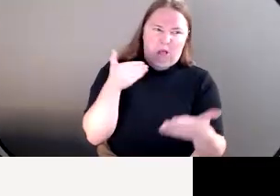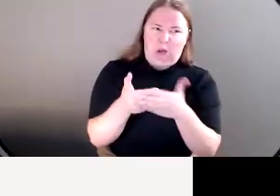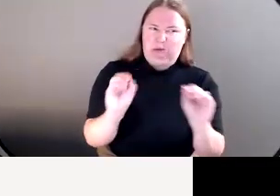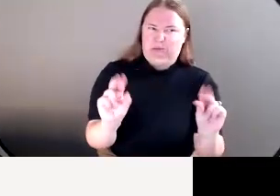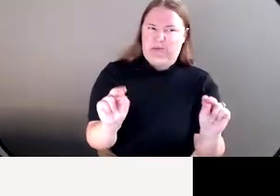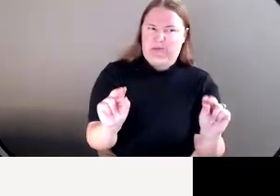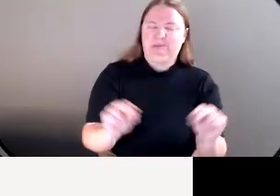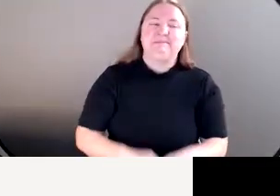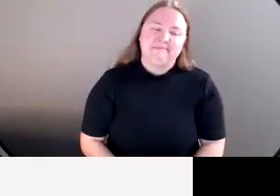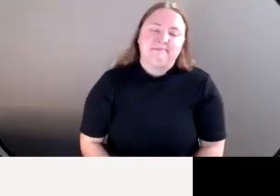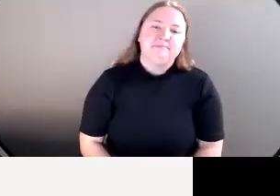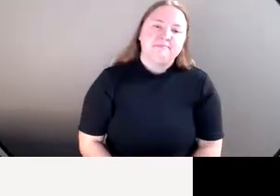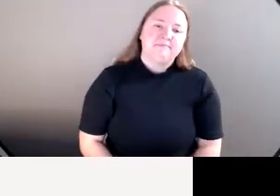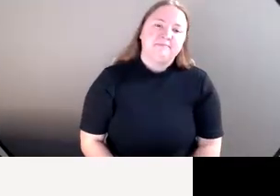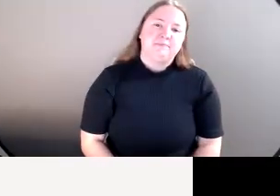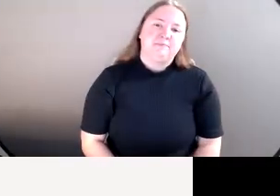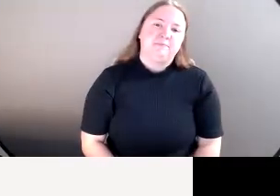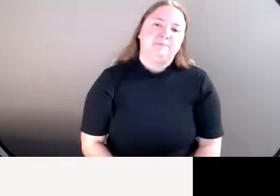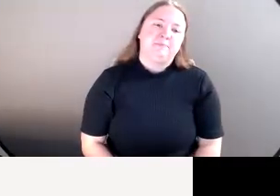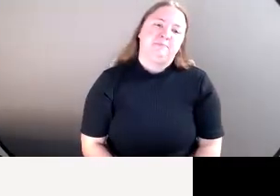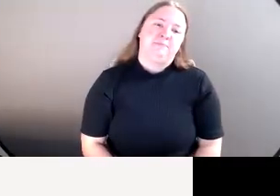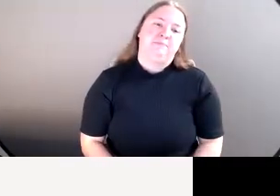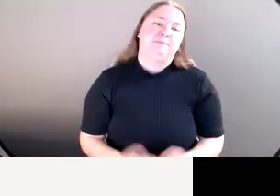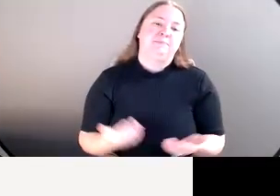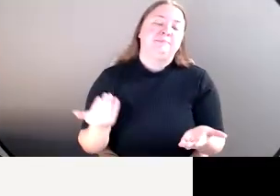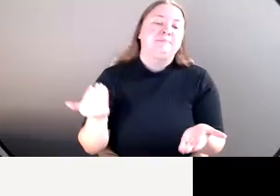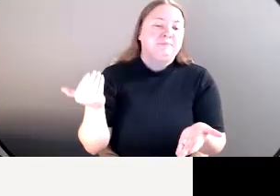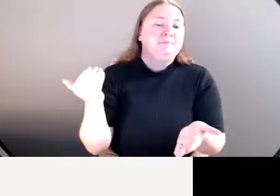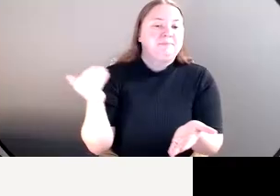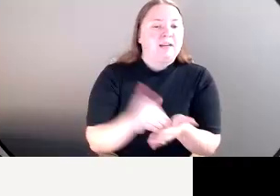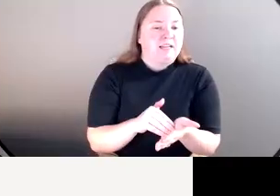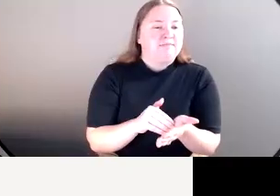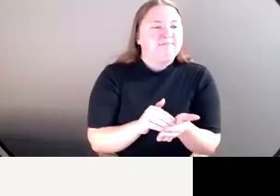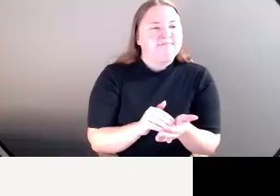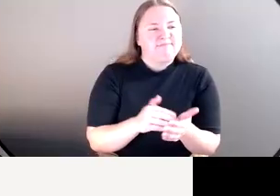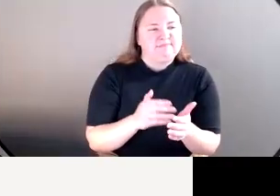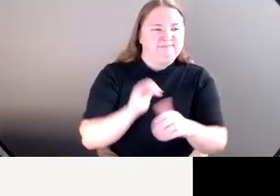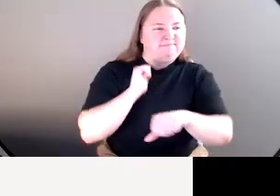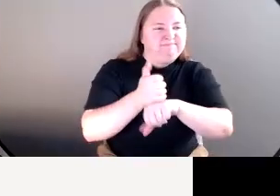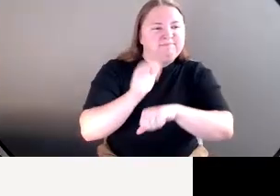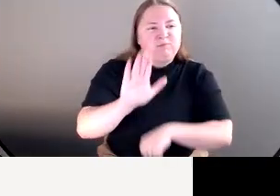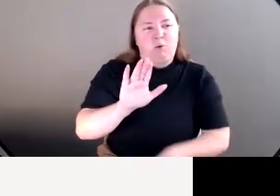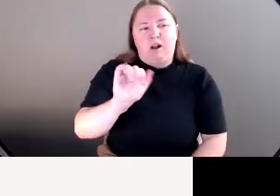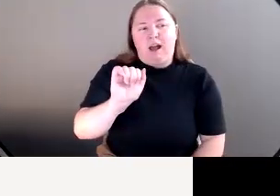And so again, based on your algorithm and everything like that, it'll improve.